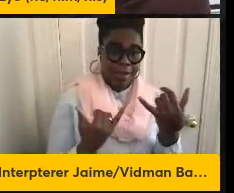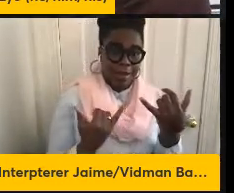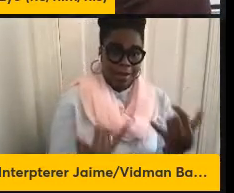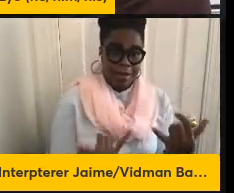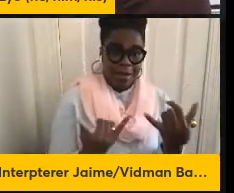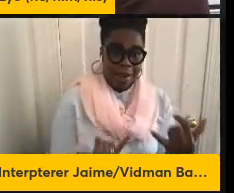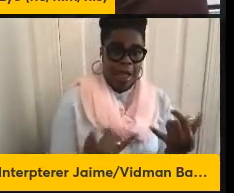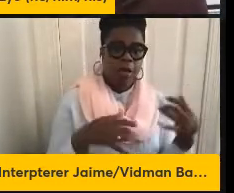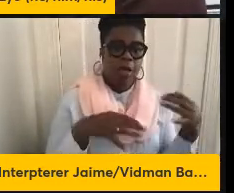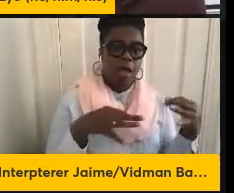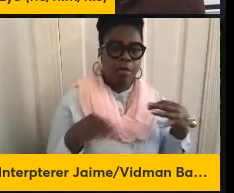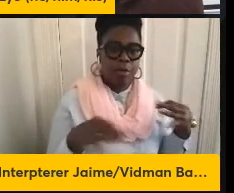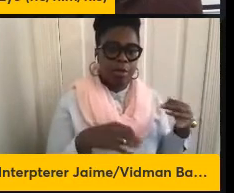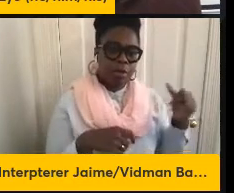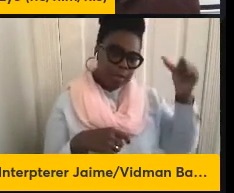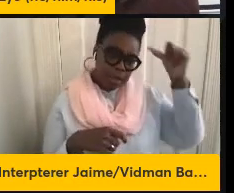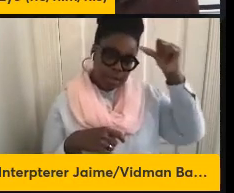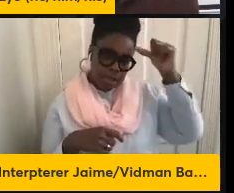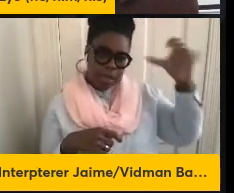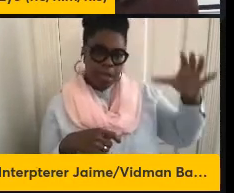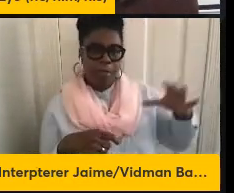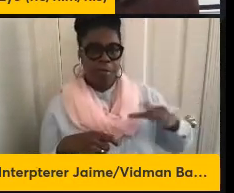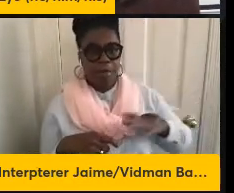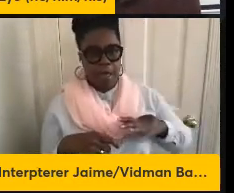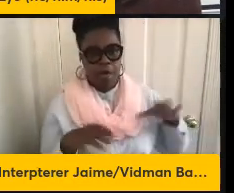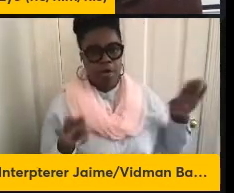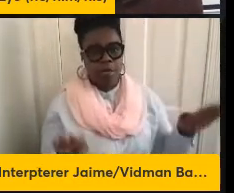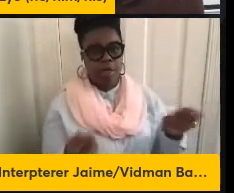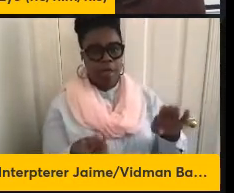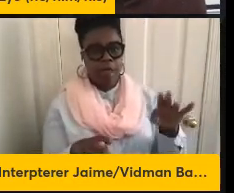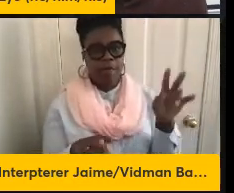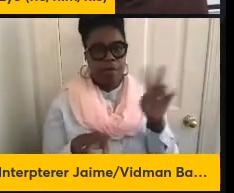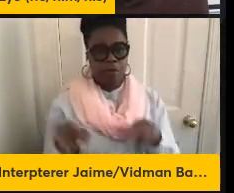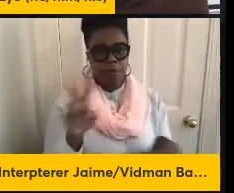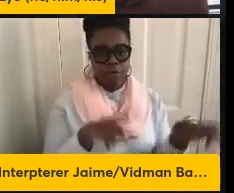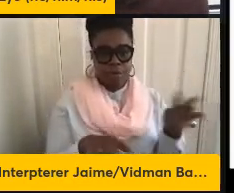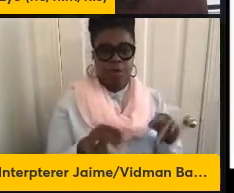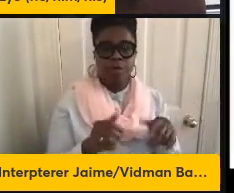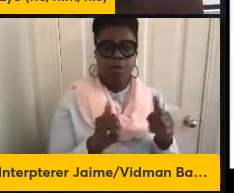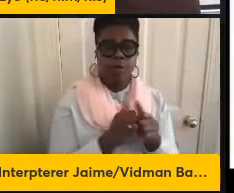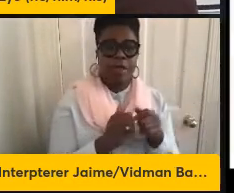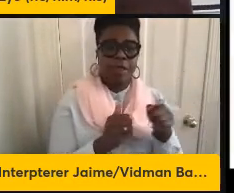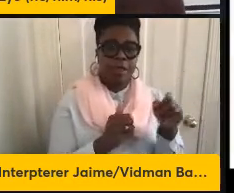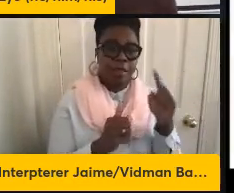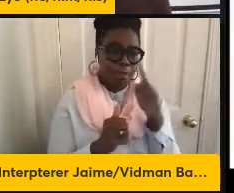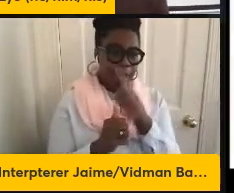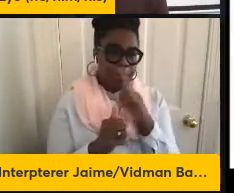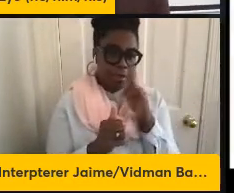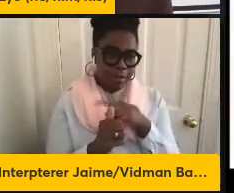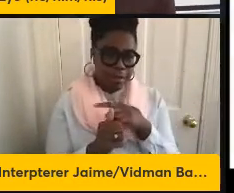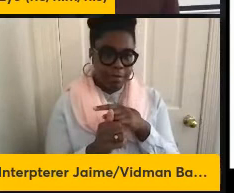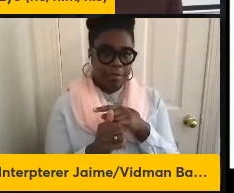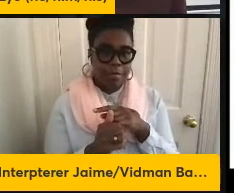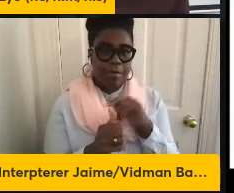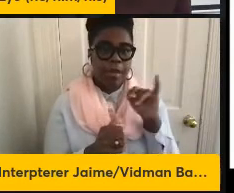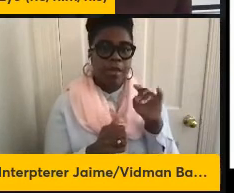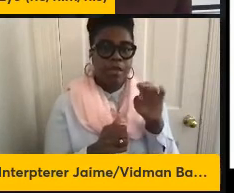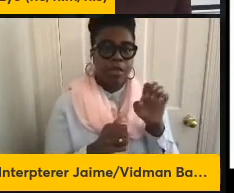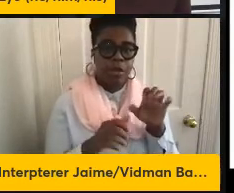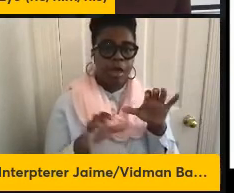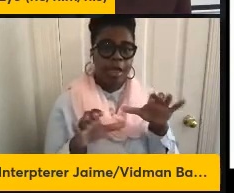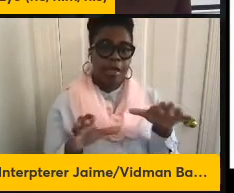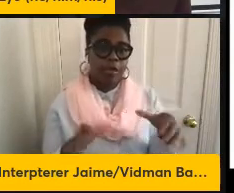you through the male bias behaviors that we also observe in these mice. TJ also did a group of other tests. In this